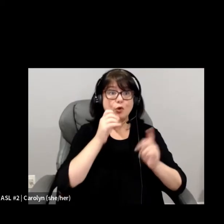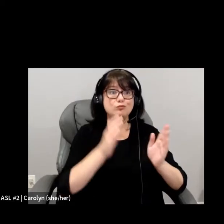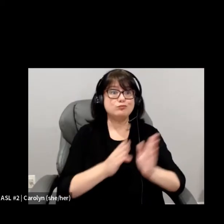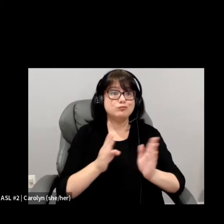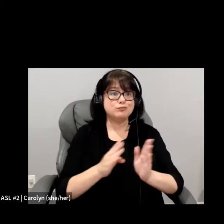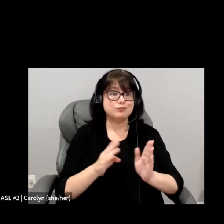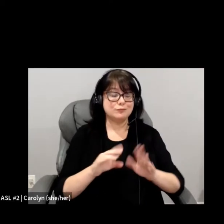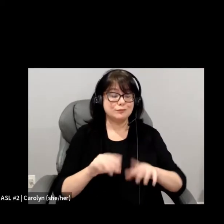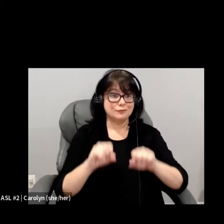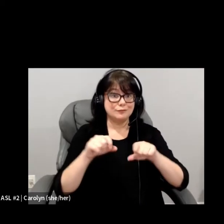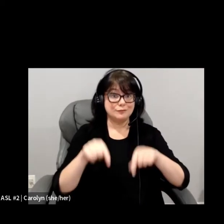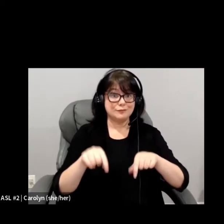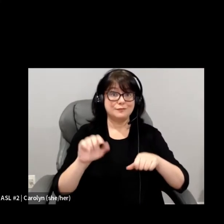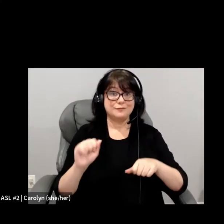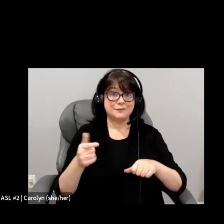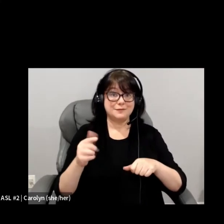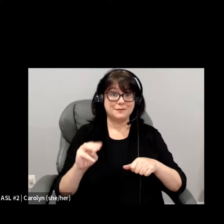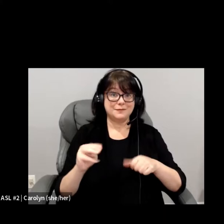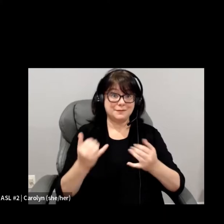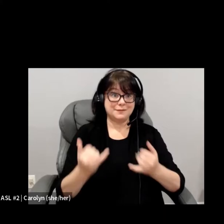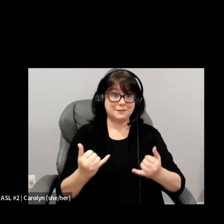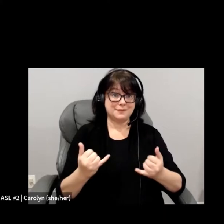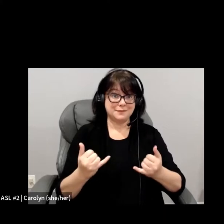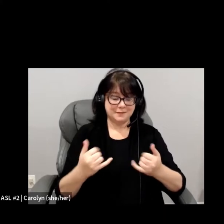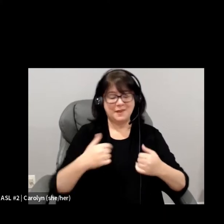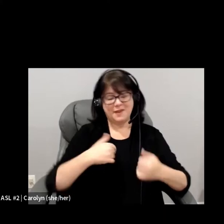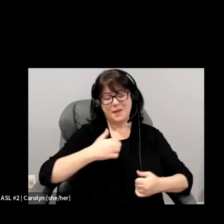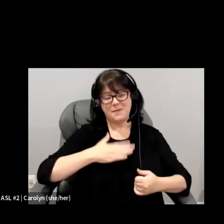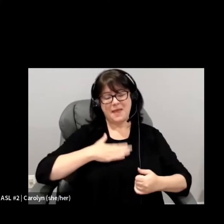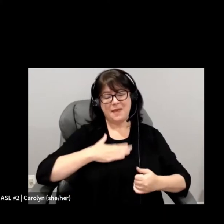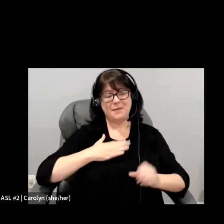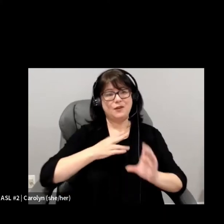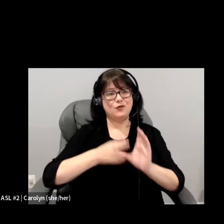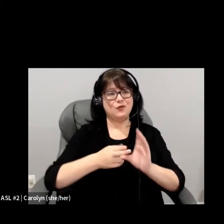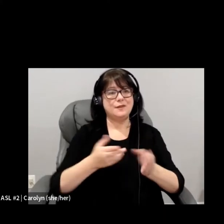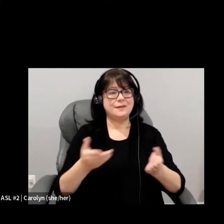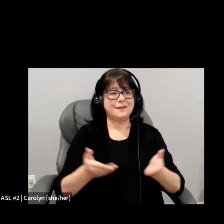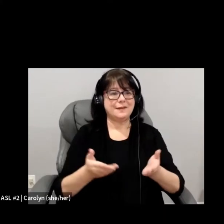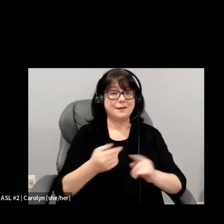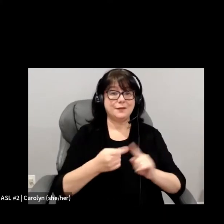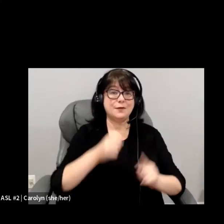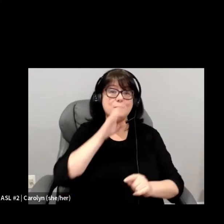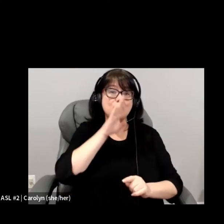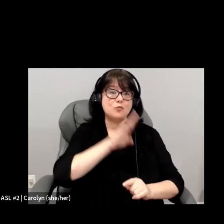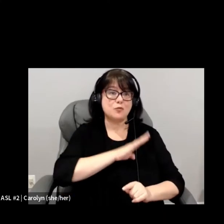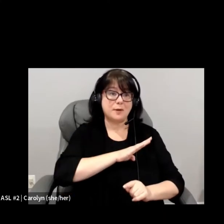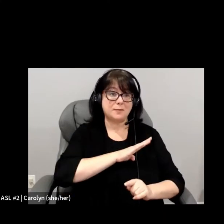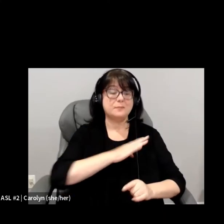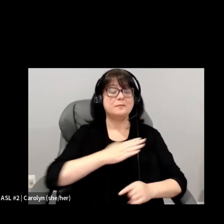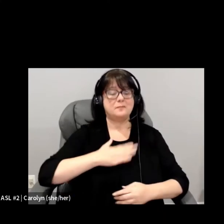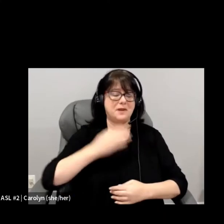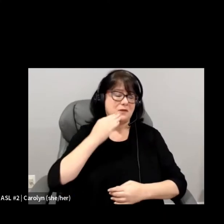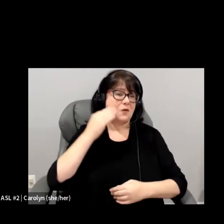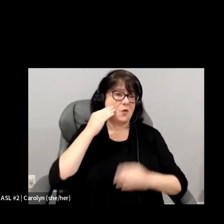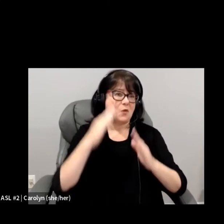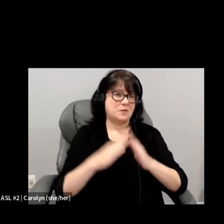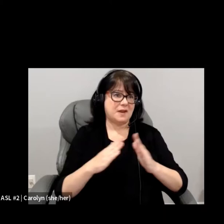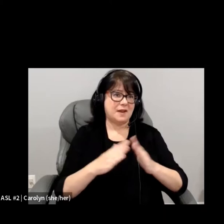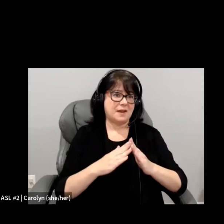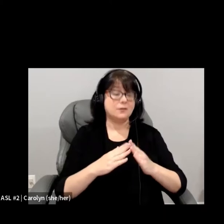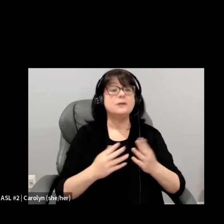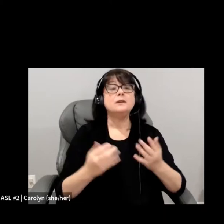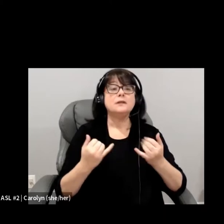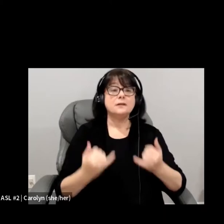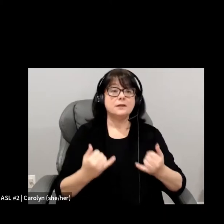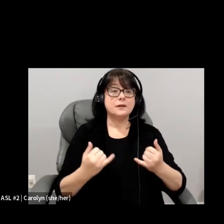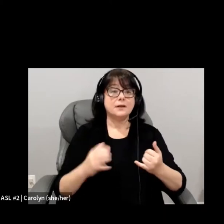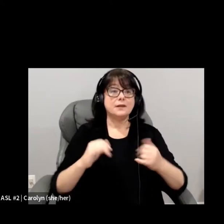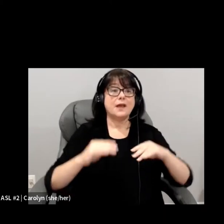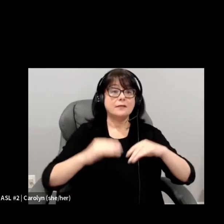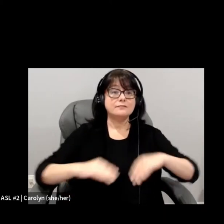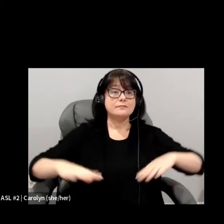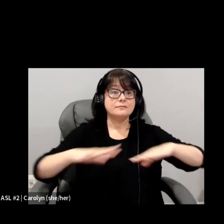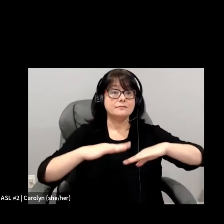I AM HAPPY TO JOIN YOU FROM MY HOMETOWN OF BRAMPTON, ONTARIO.